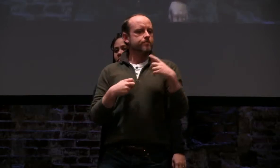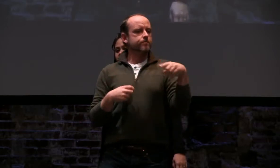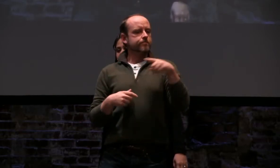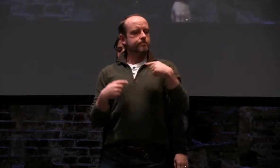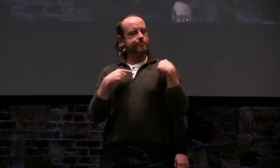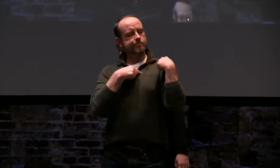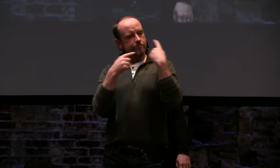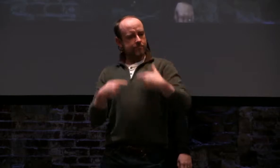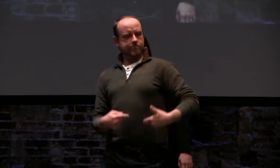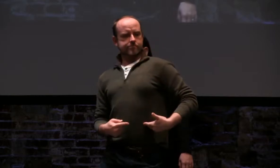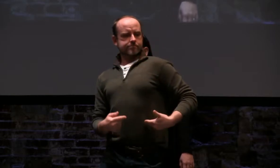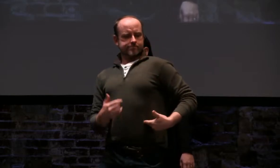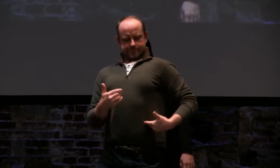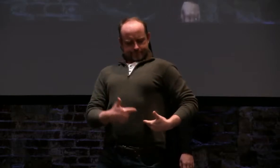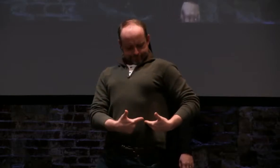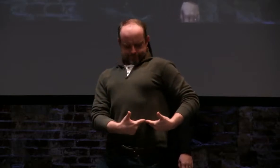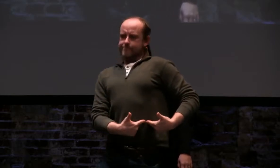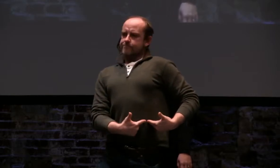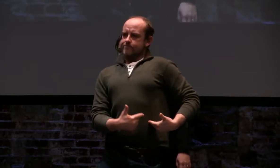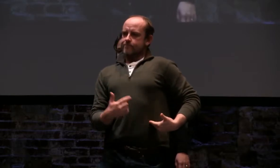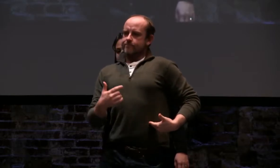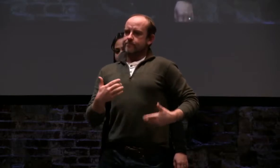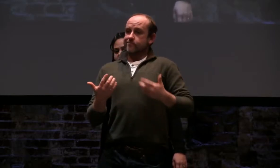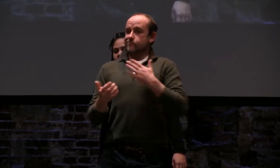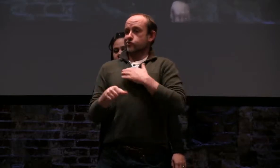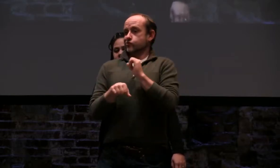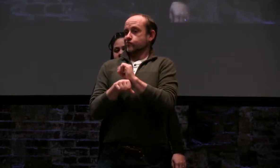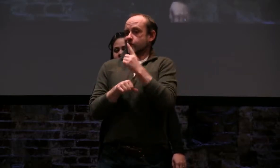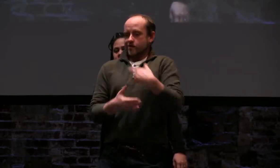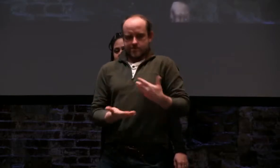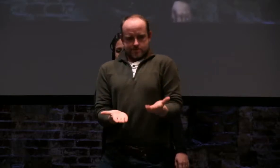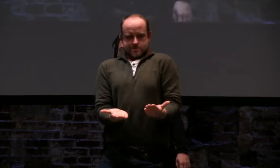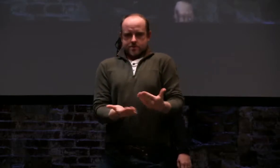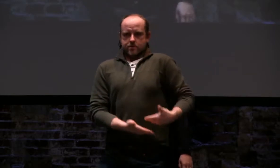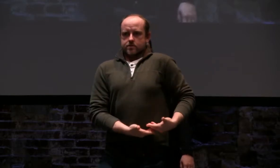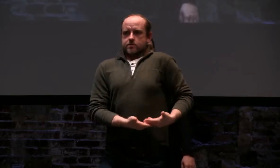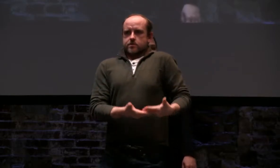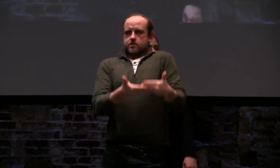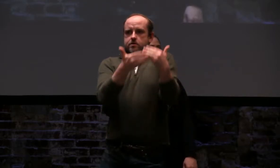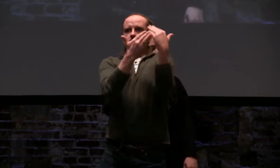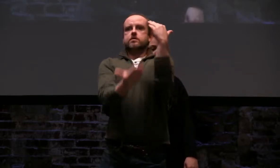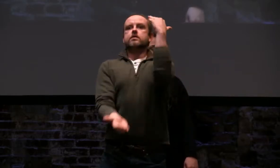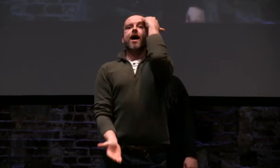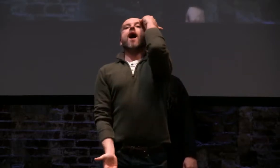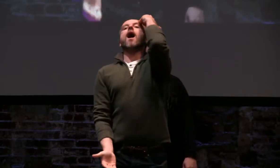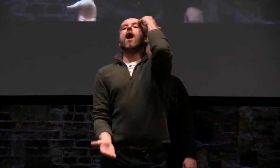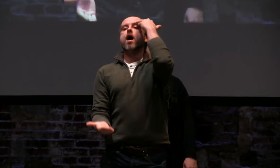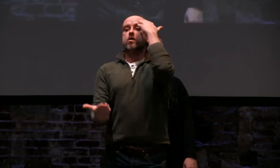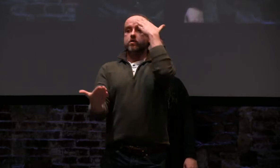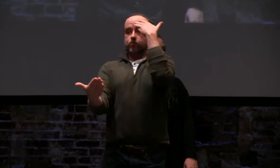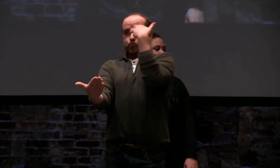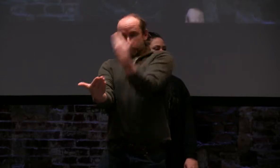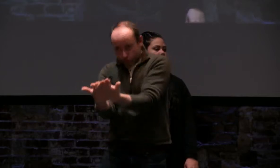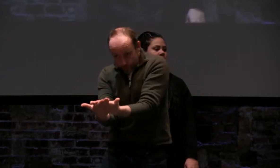As we have deaf people walking on earth means we have deaf space and we can leverage that.